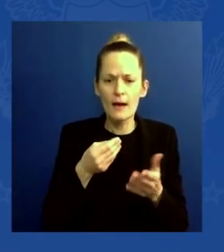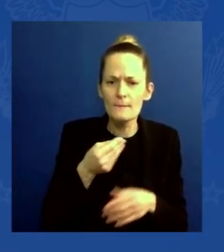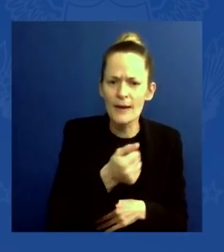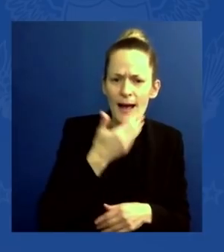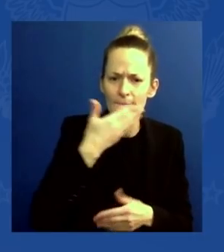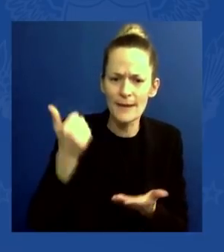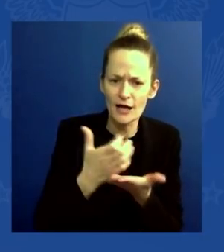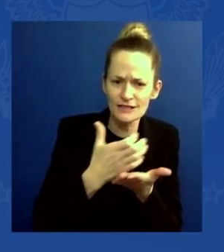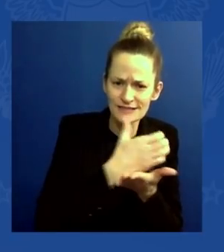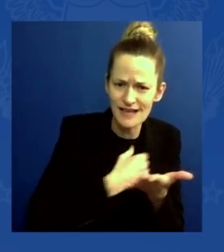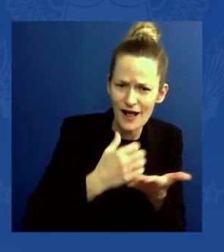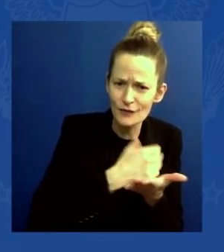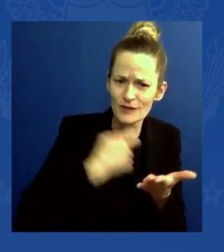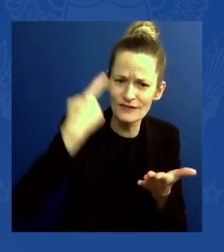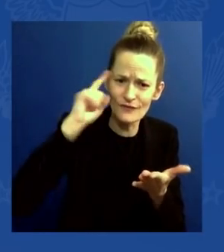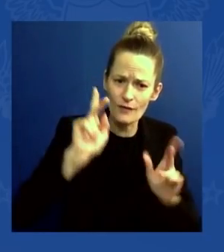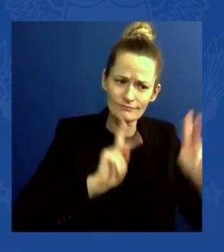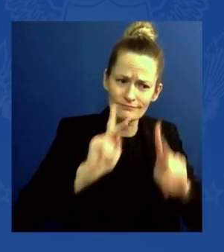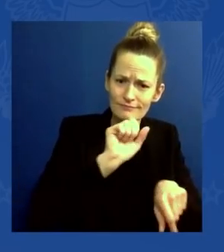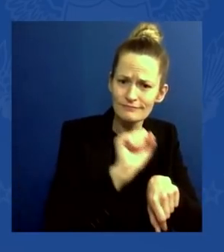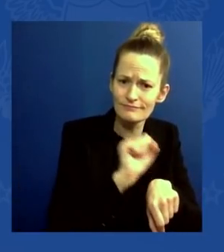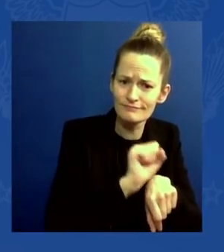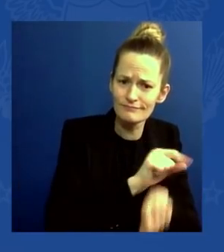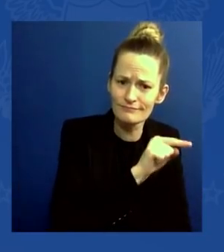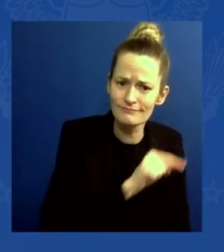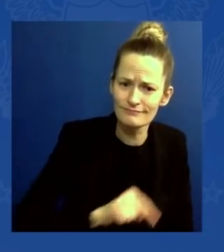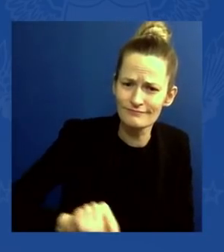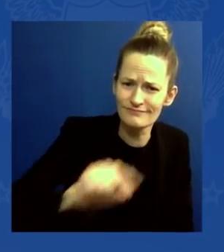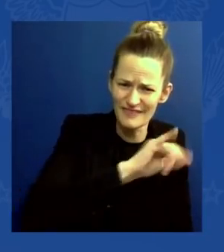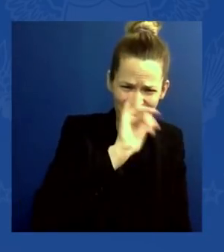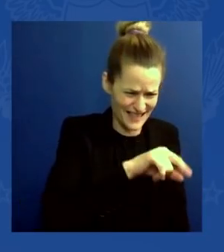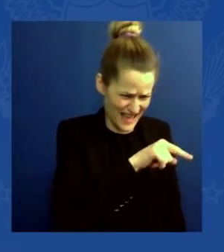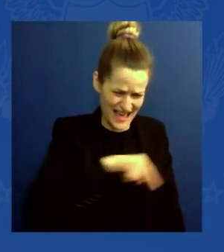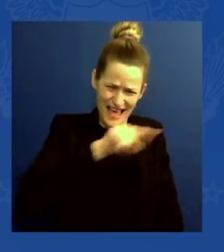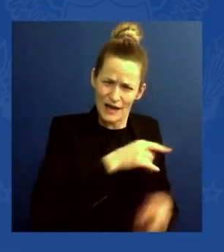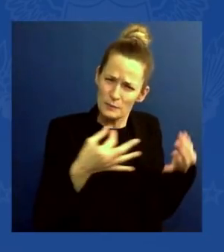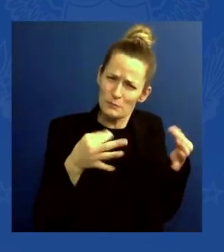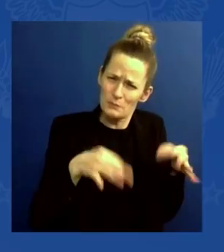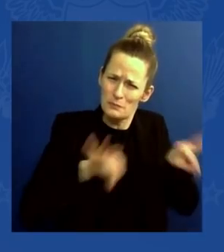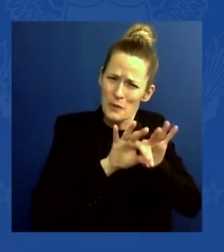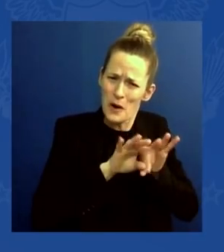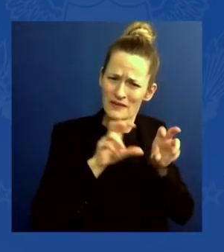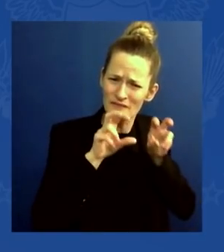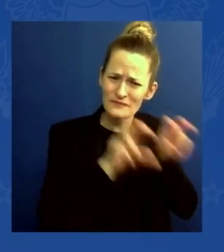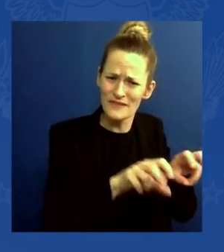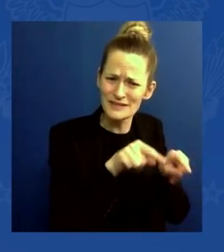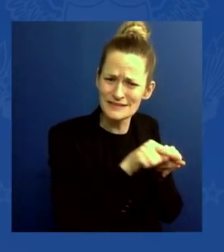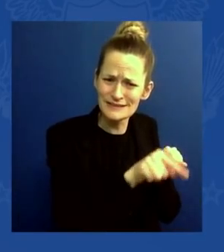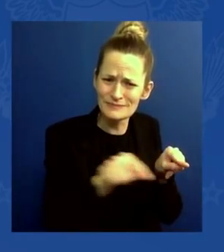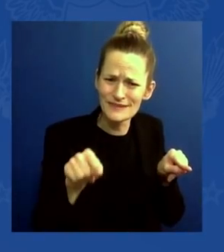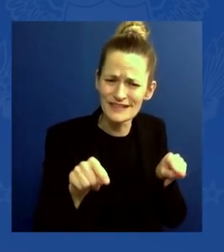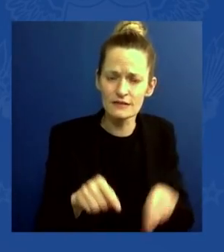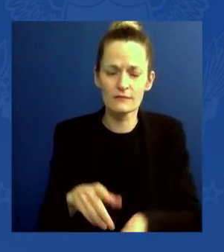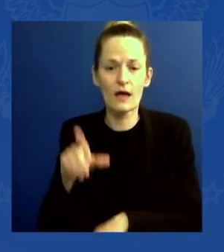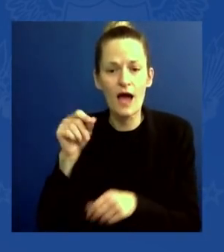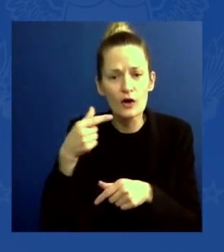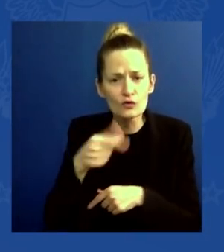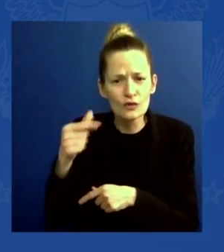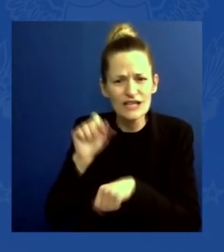in the United States as we go green around the world. It also makes historic investments in environmental clean-up and remediation.